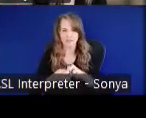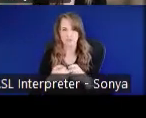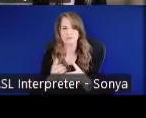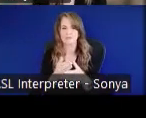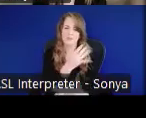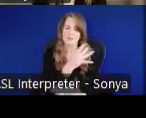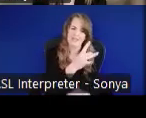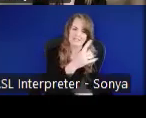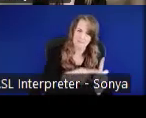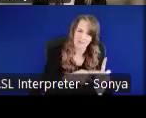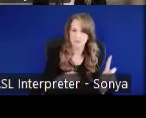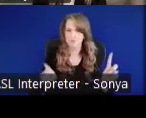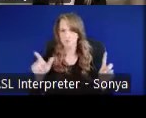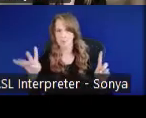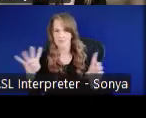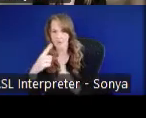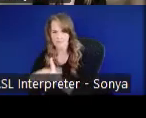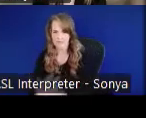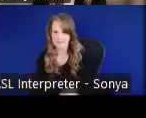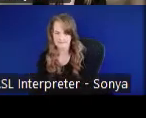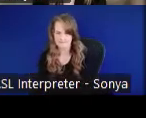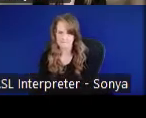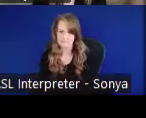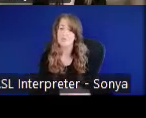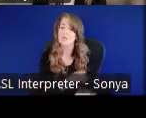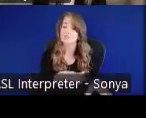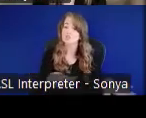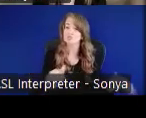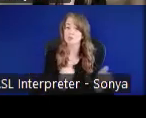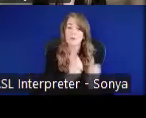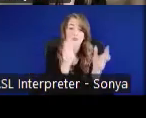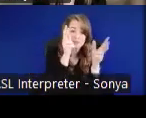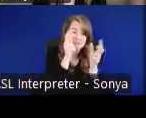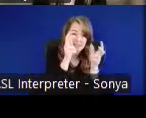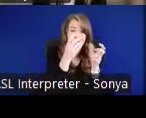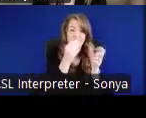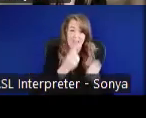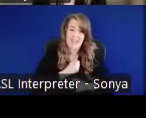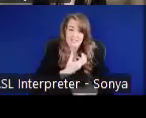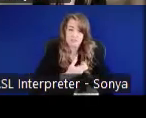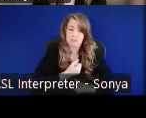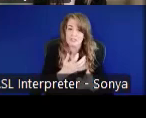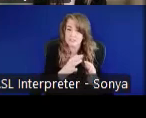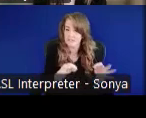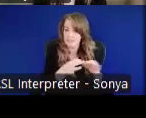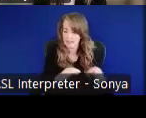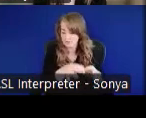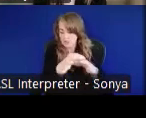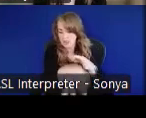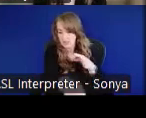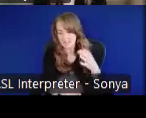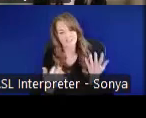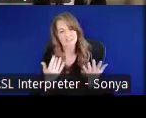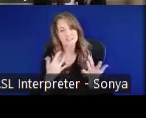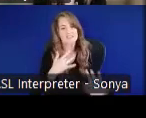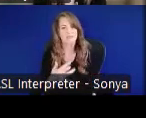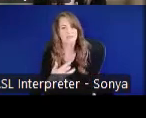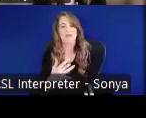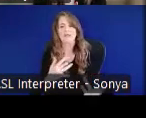children who have receptive and expressive language delays are also often more substantially delayed across all developmental